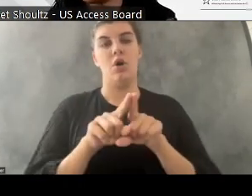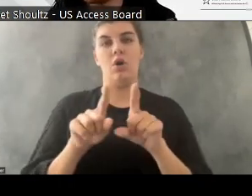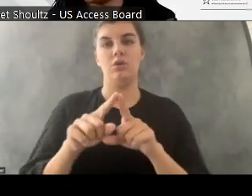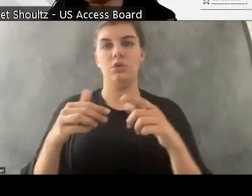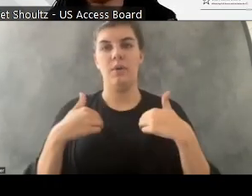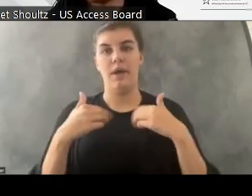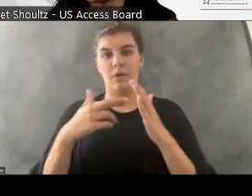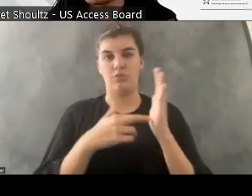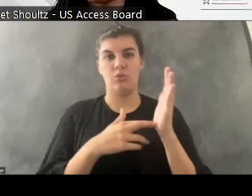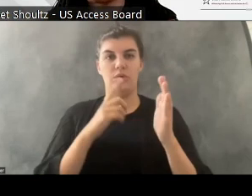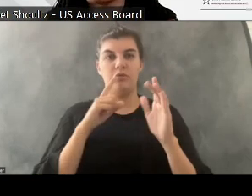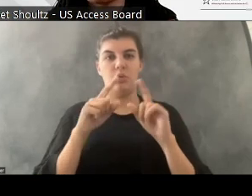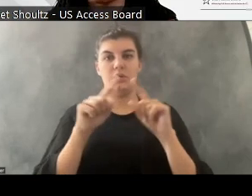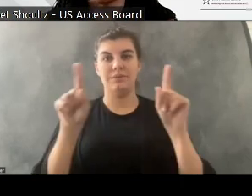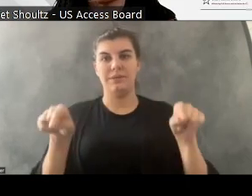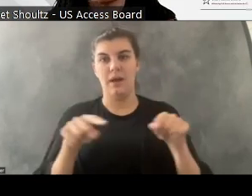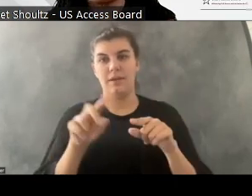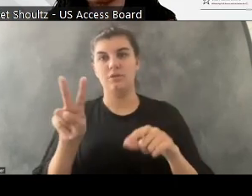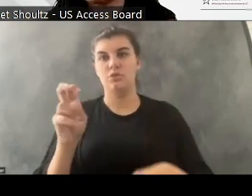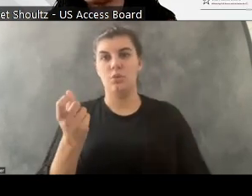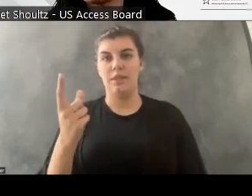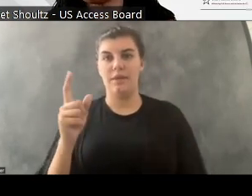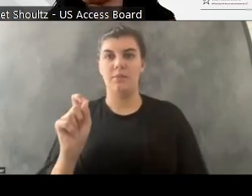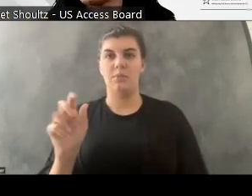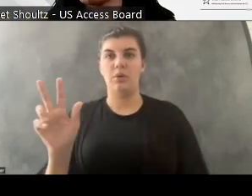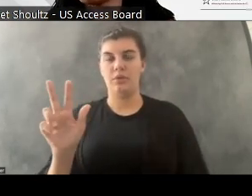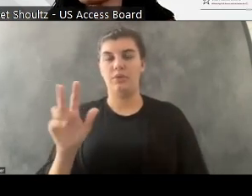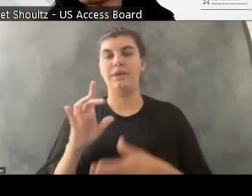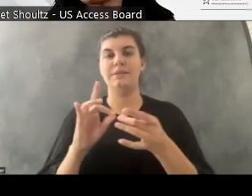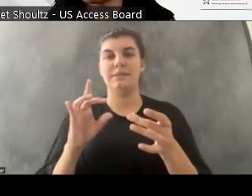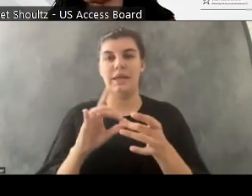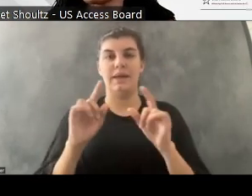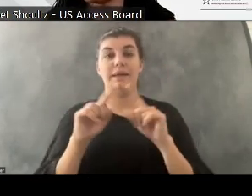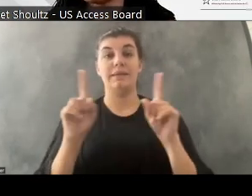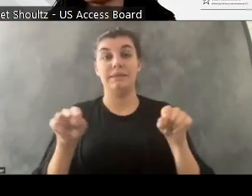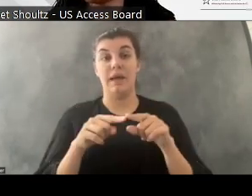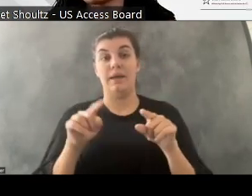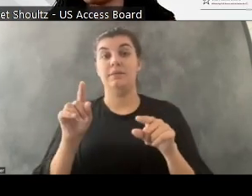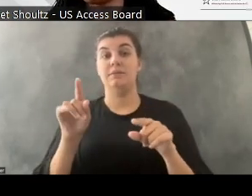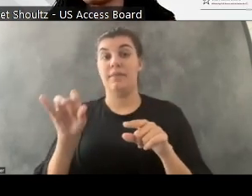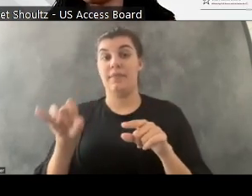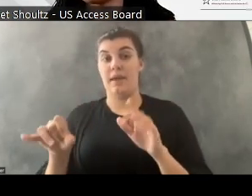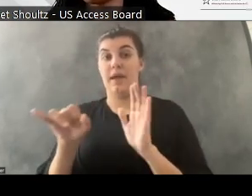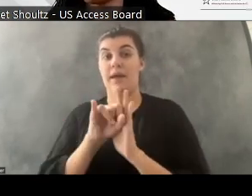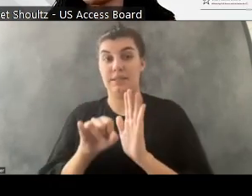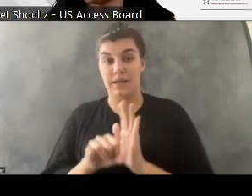also had a provision for transit signs at 211.3 stating that signs that identified route served